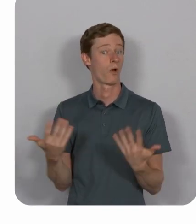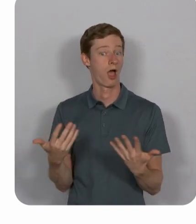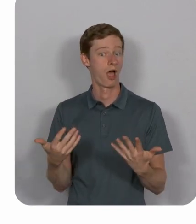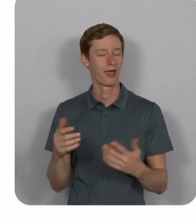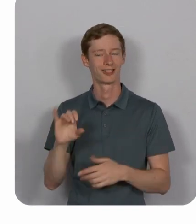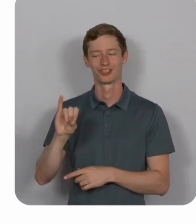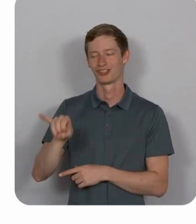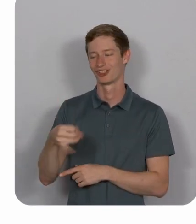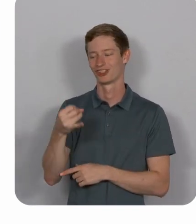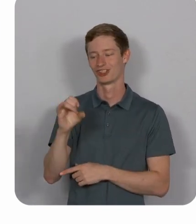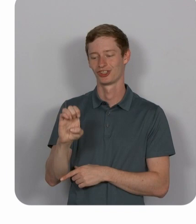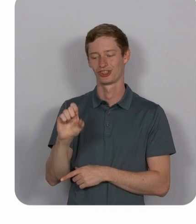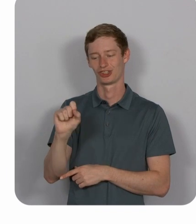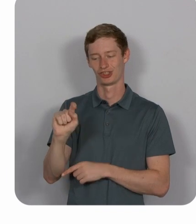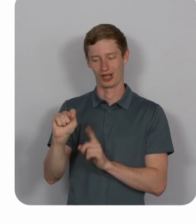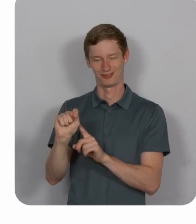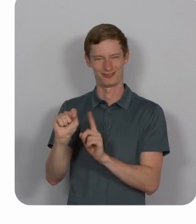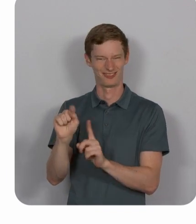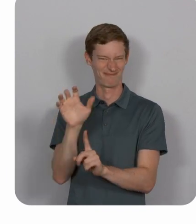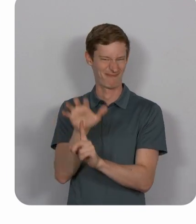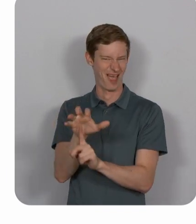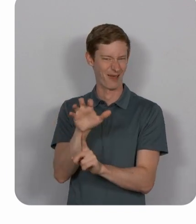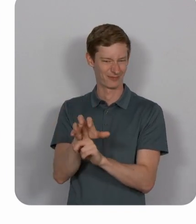Integrating Jest means that JavaScript